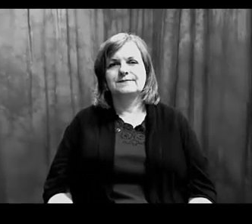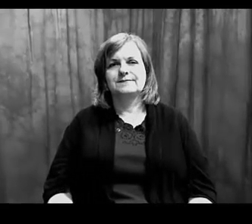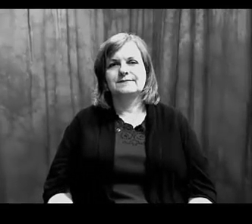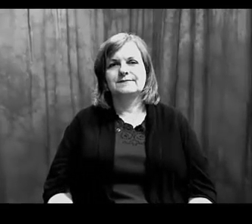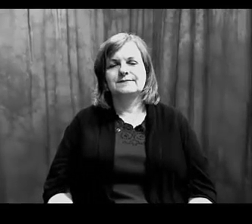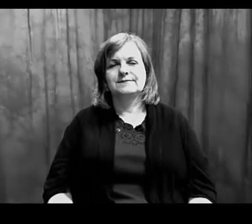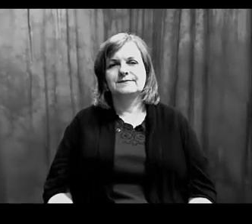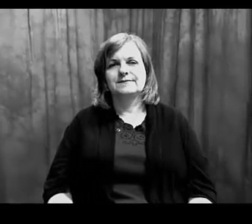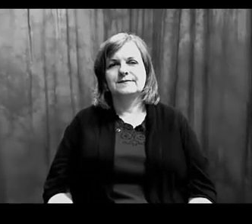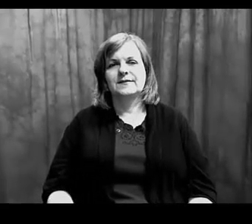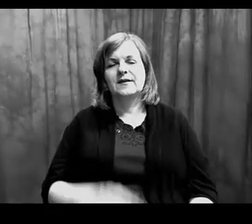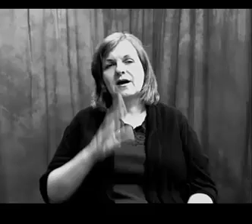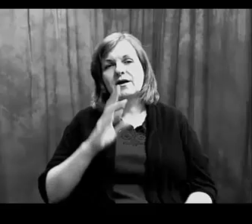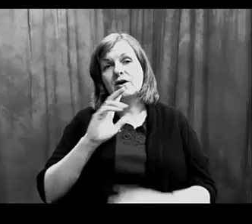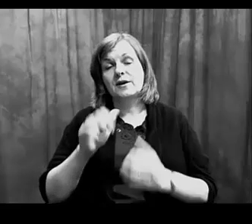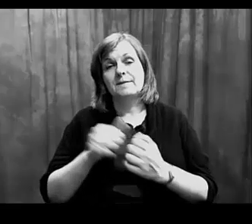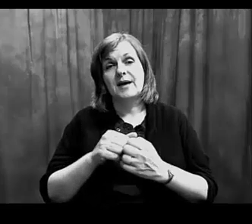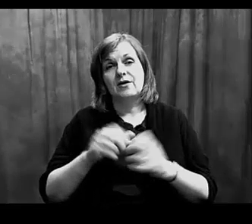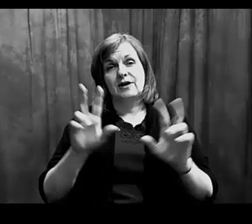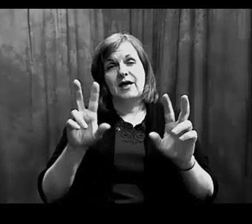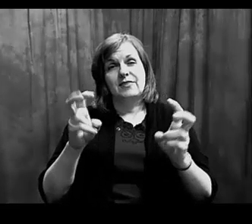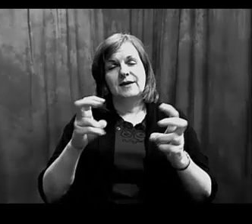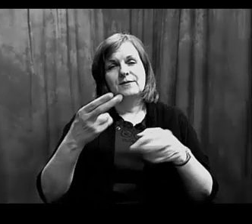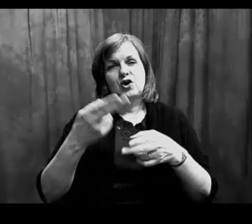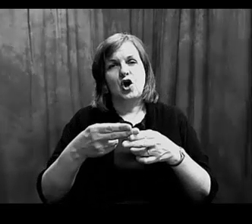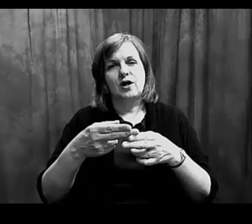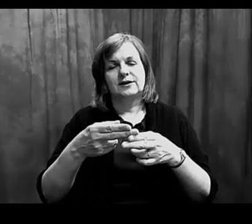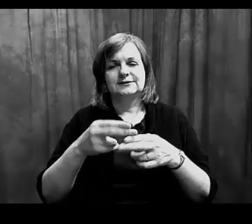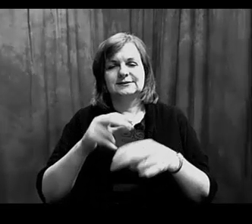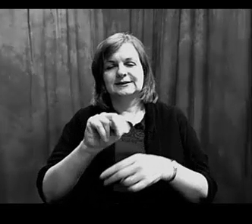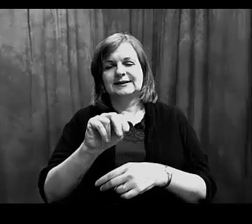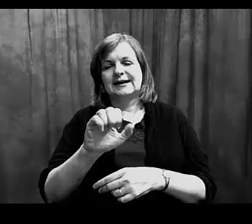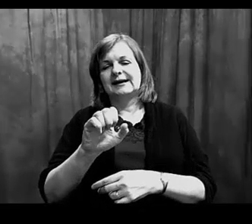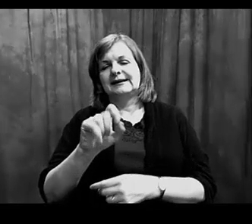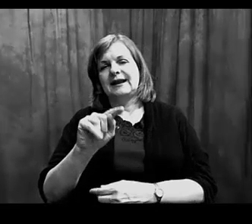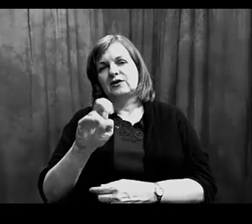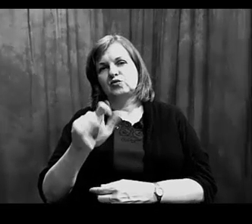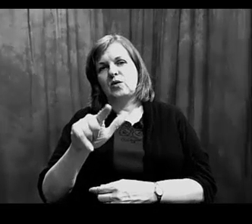kinship is your relationship with your family